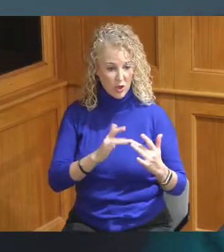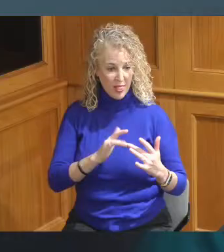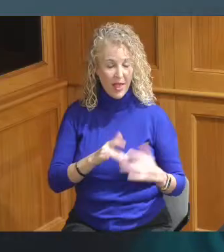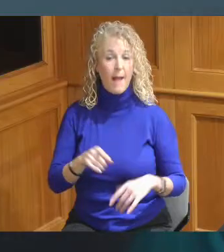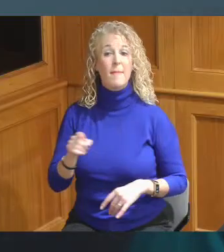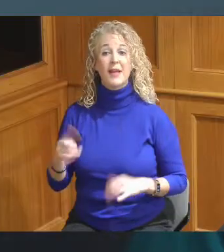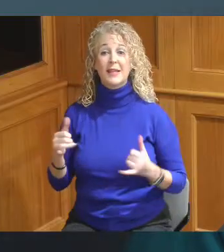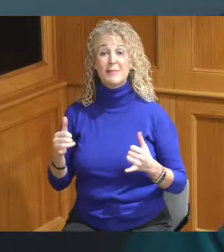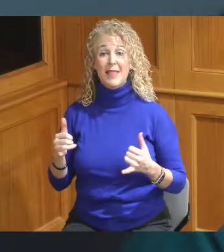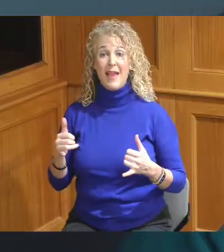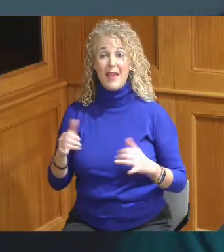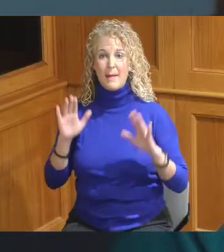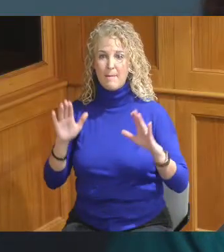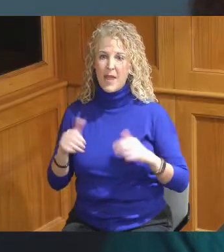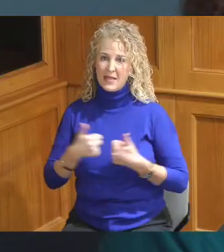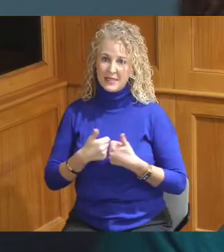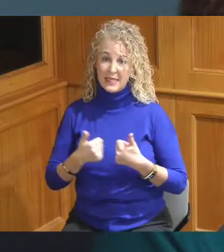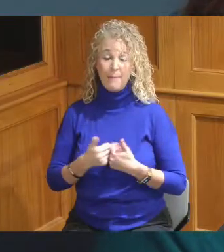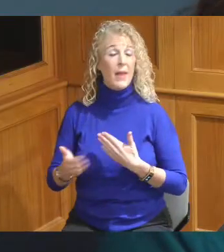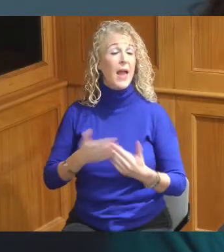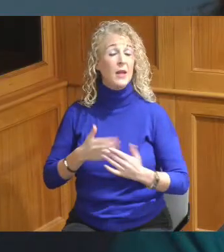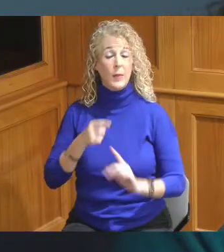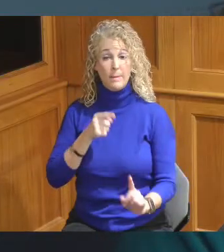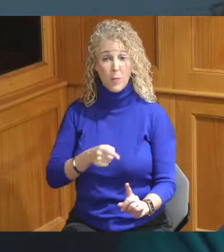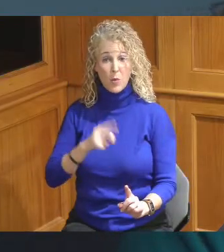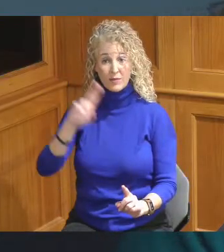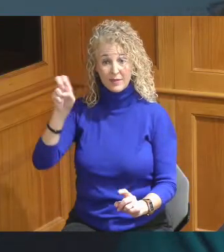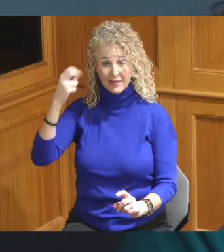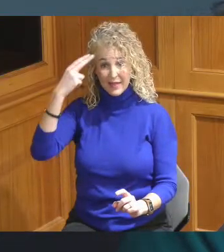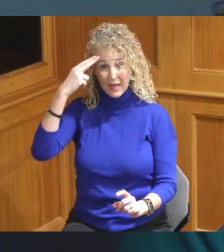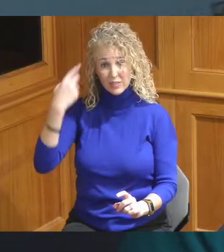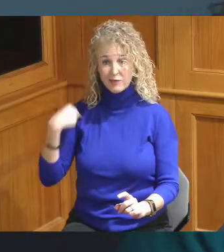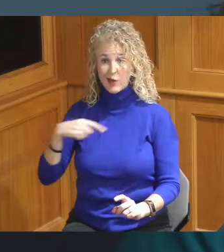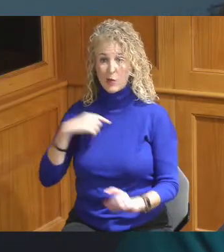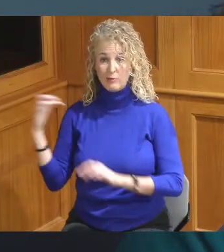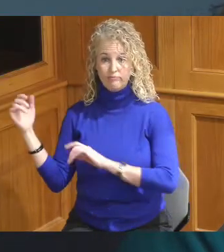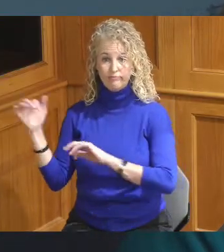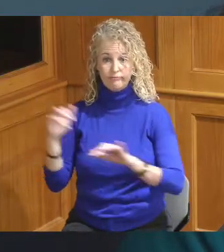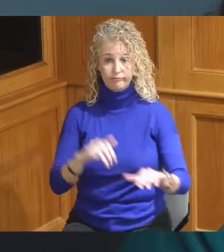a heck of a game. But we went to Nashville to see him, but while I was there, I said,